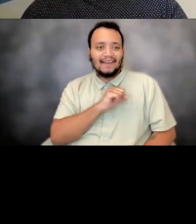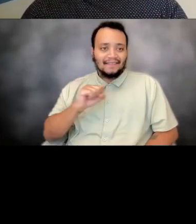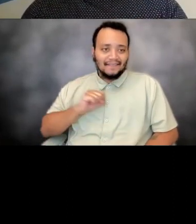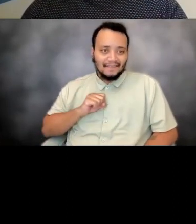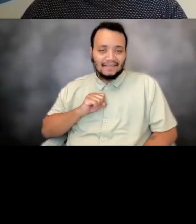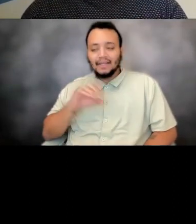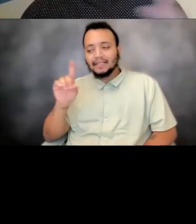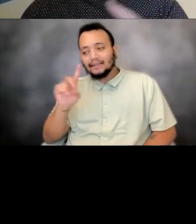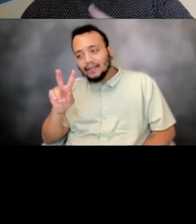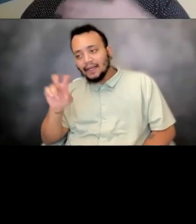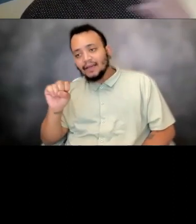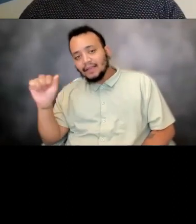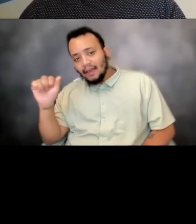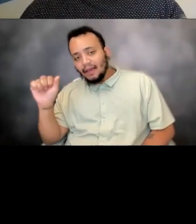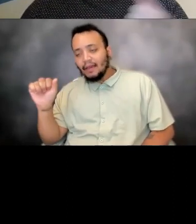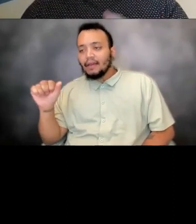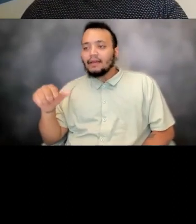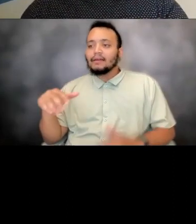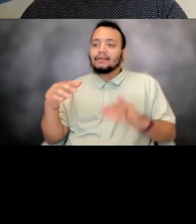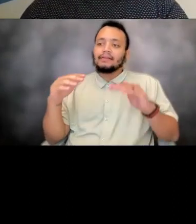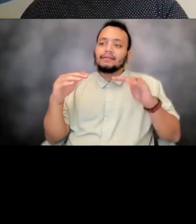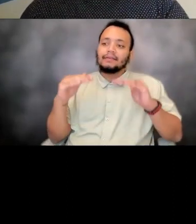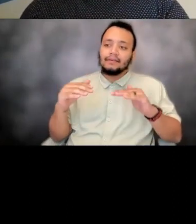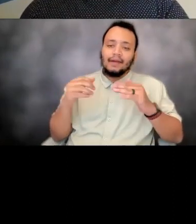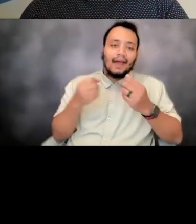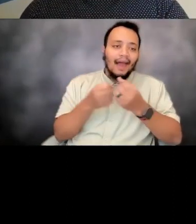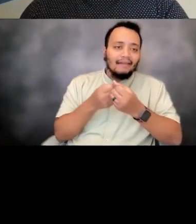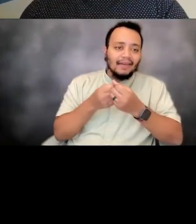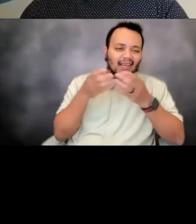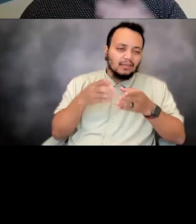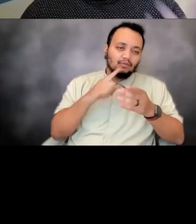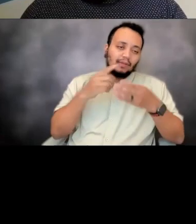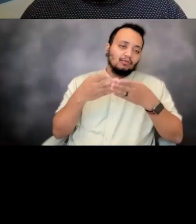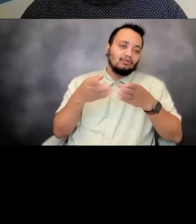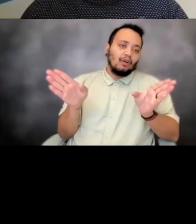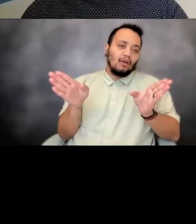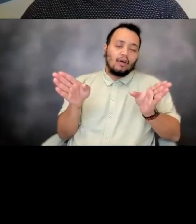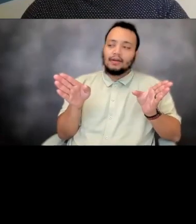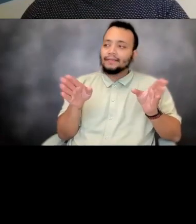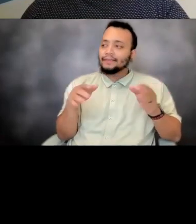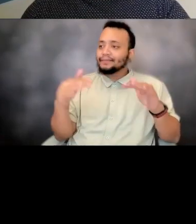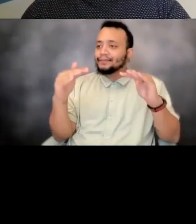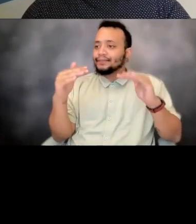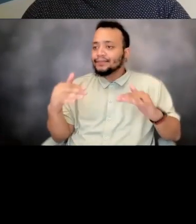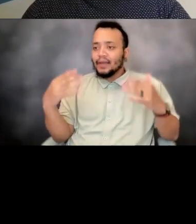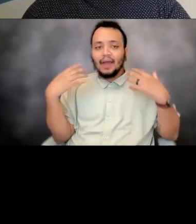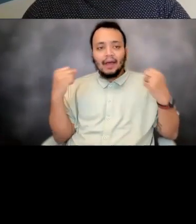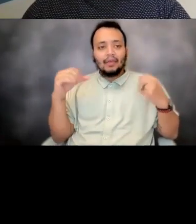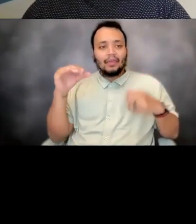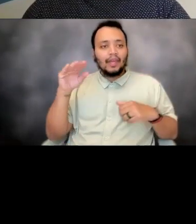Advocates, again, very broad category, healthcare providers, law enforcement, things like that.